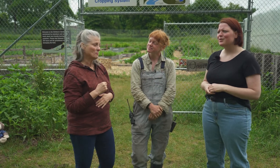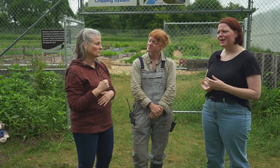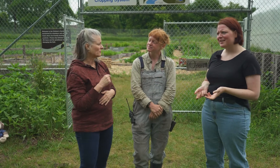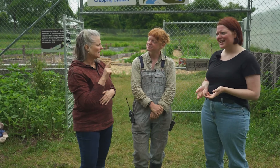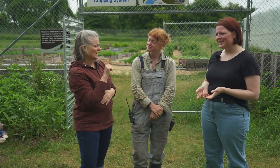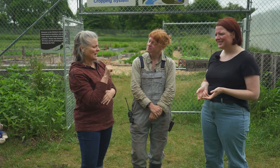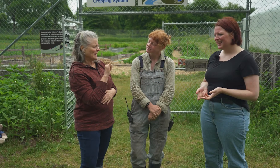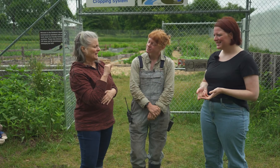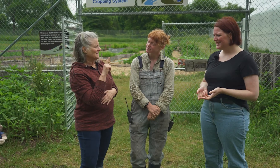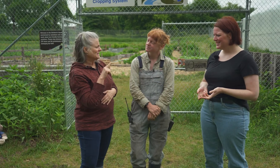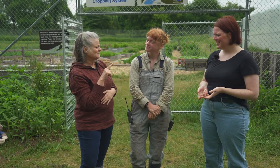So now let's ask Liz,